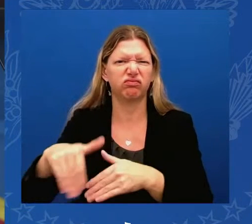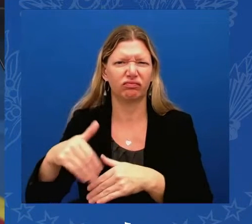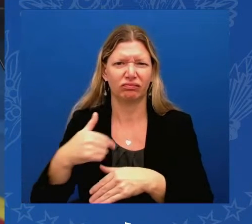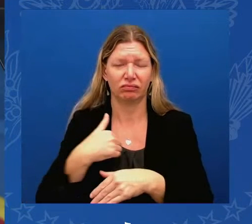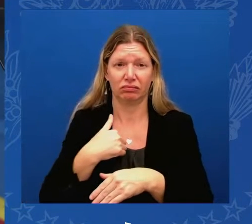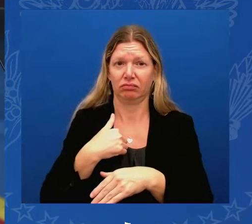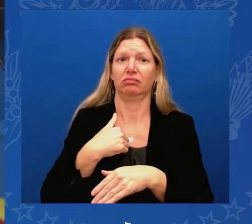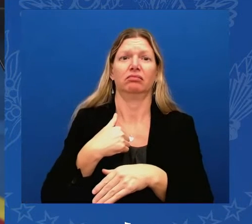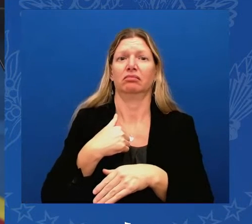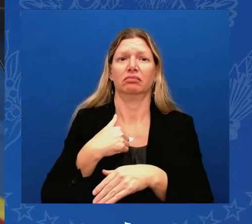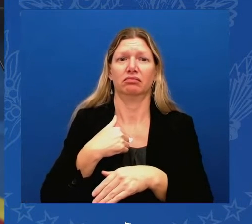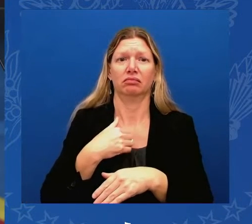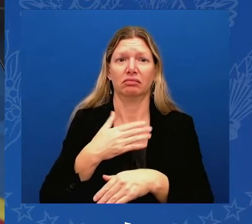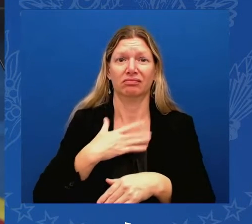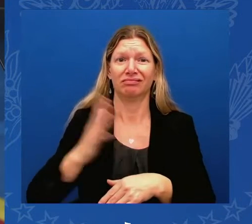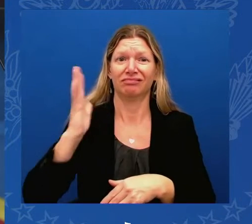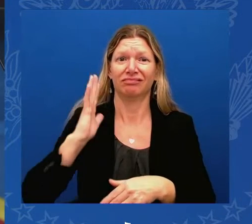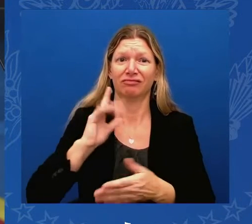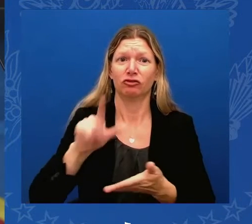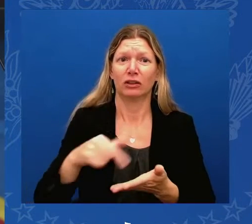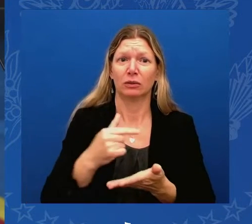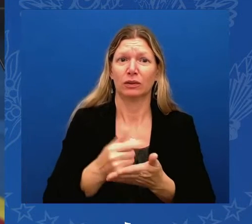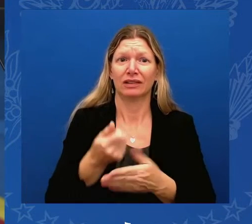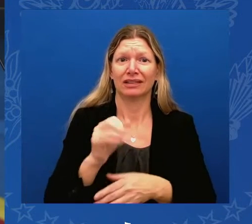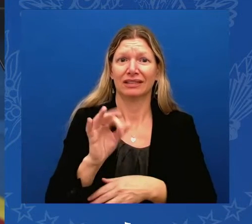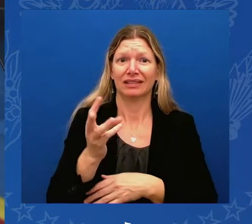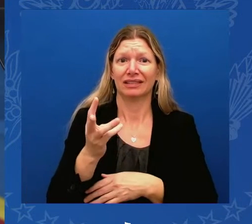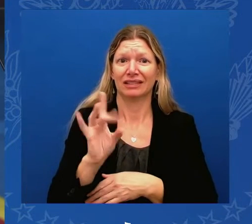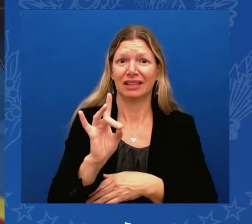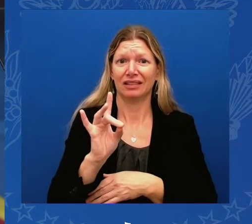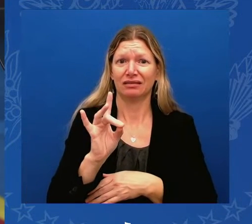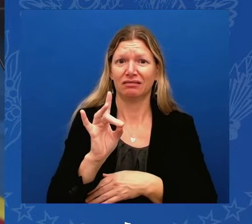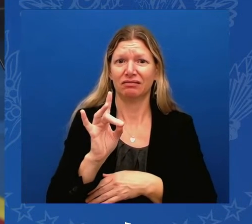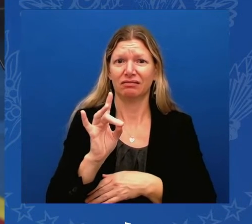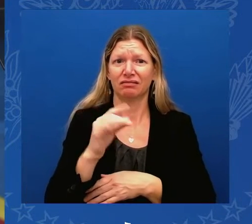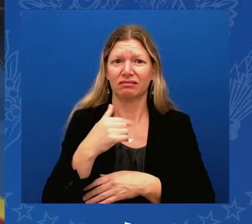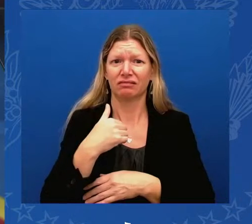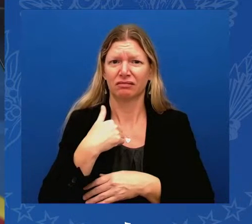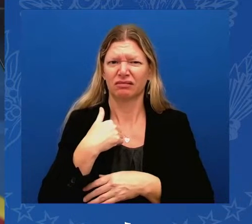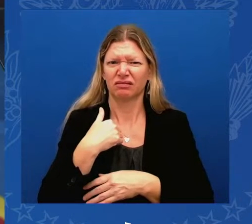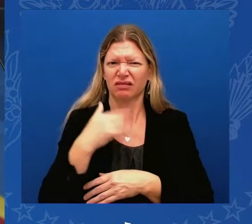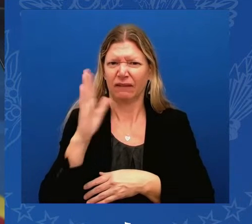when there's a national effort to ban books -- not to write history but to erase history.